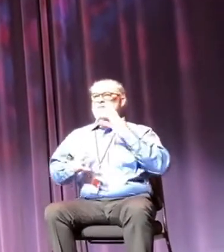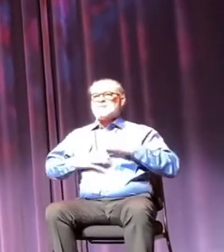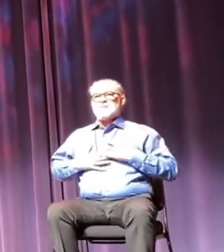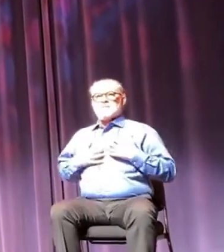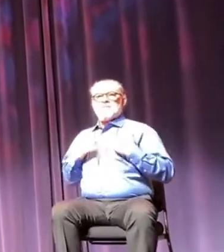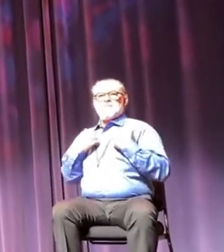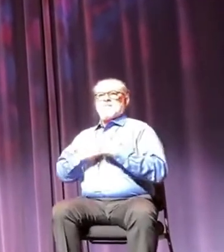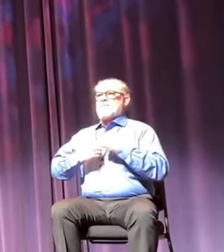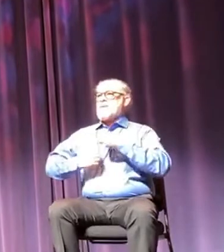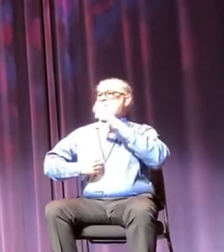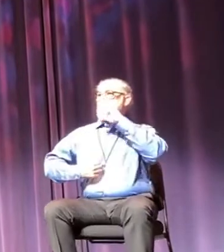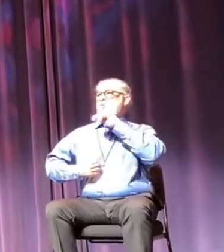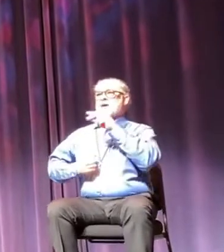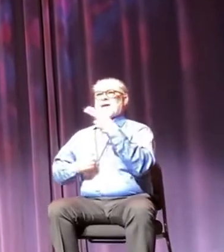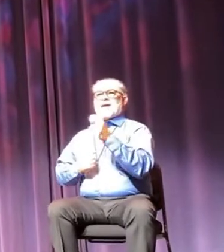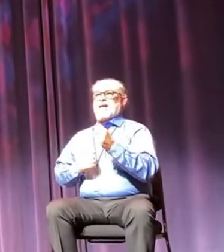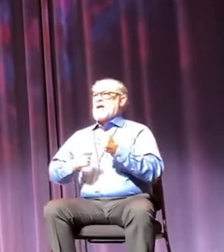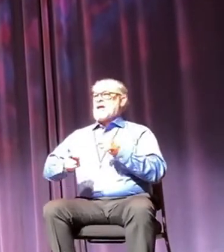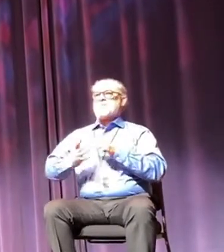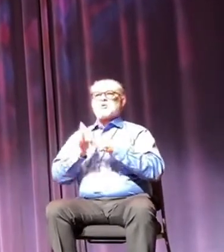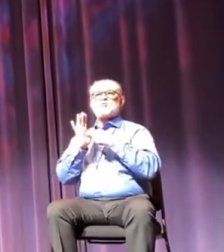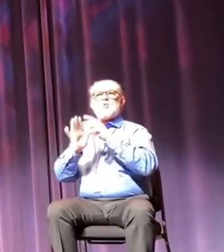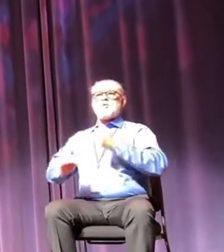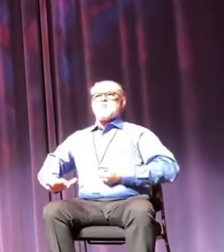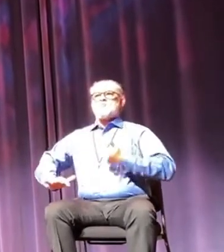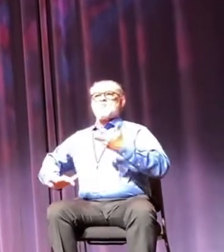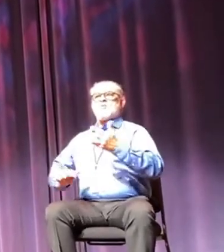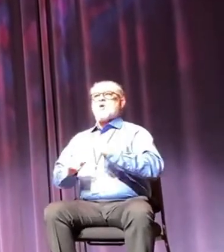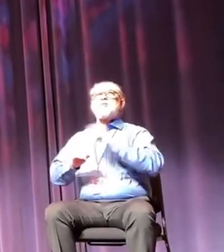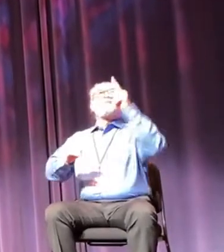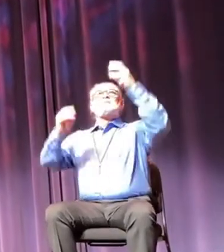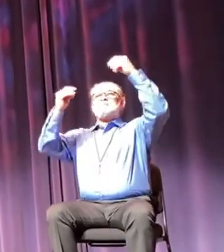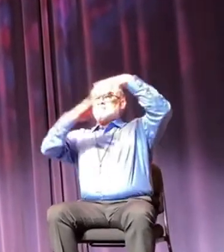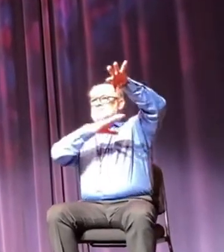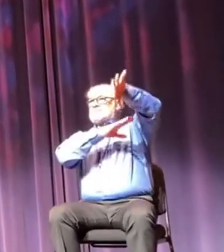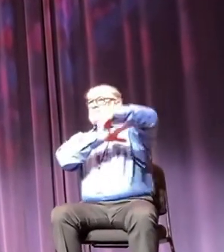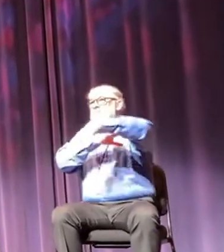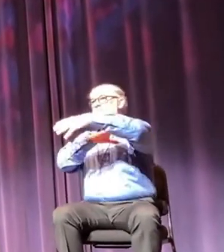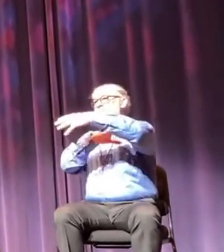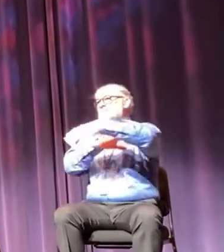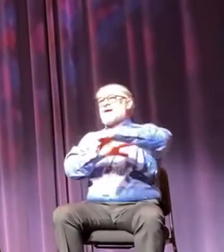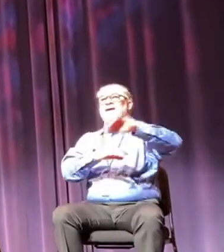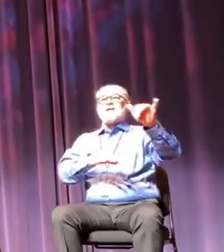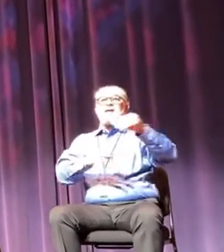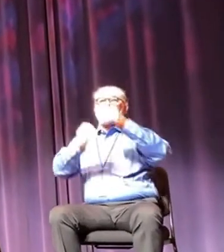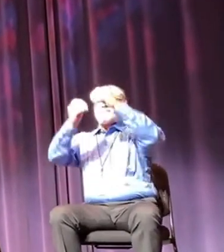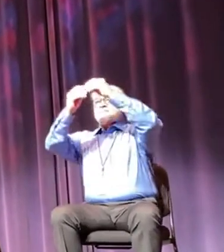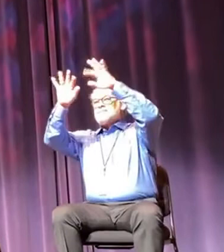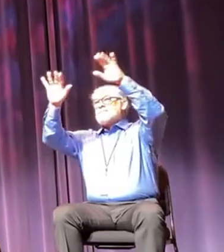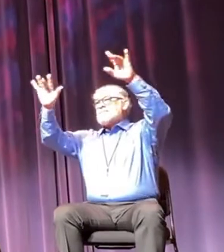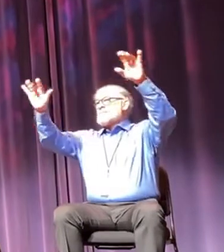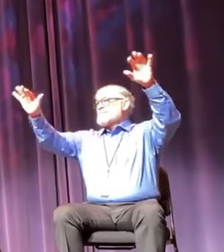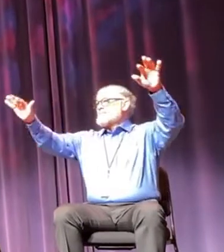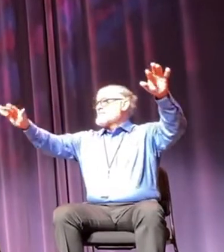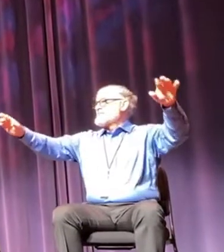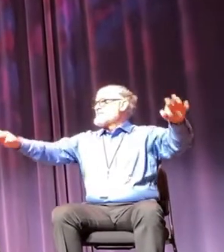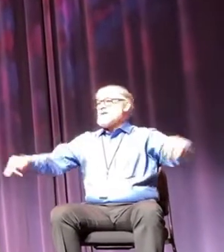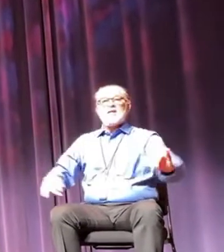Bantam boys, heaved pages of poems over the chandeliers like confetti, stanza like confetti.